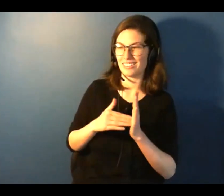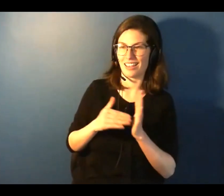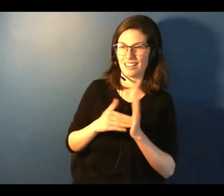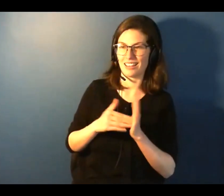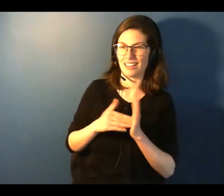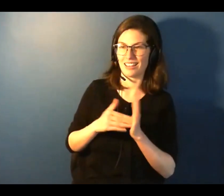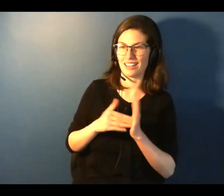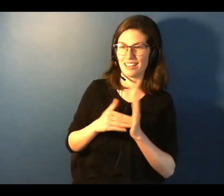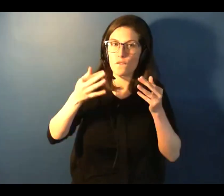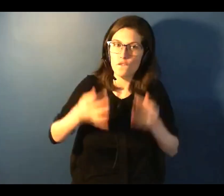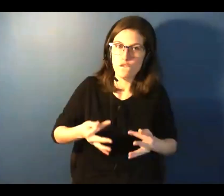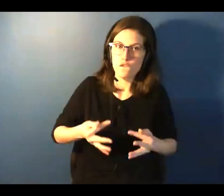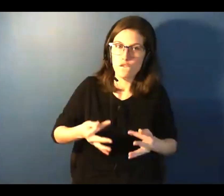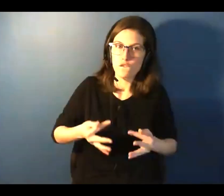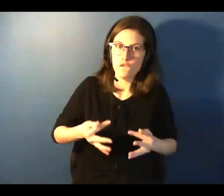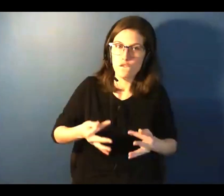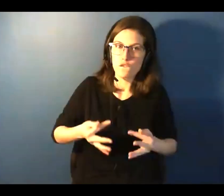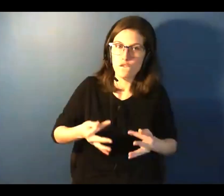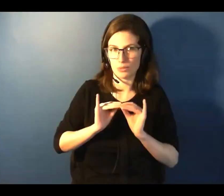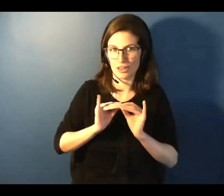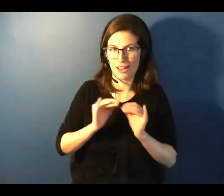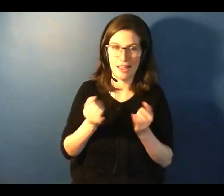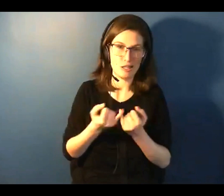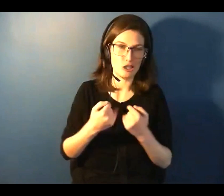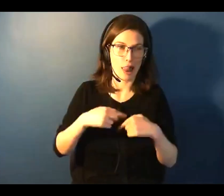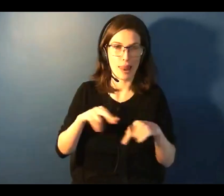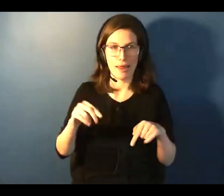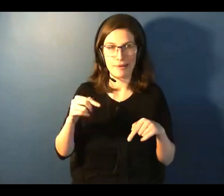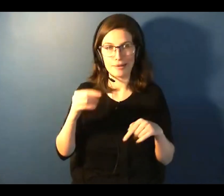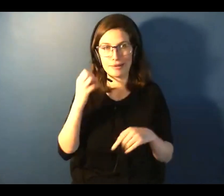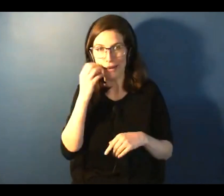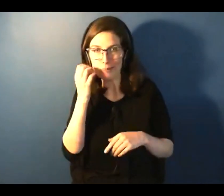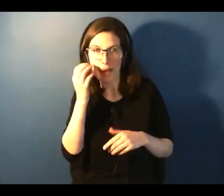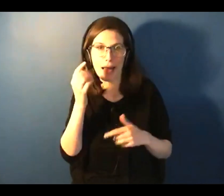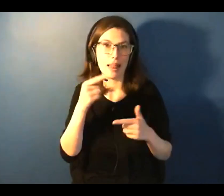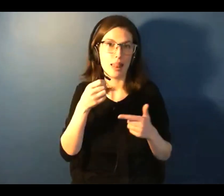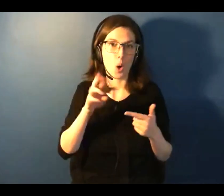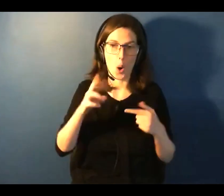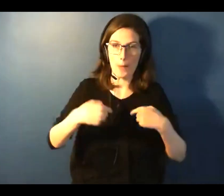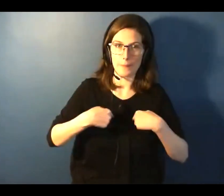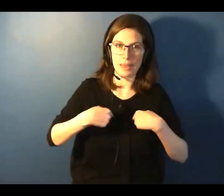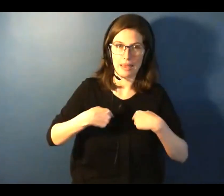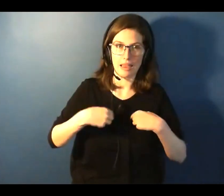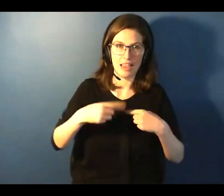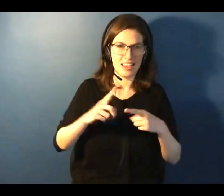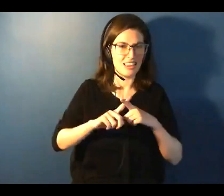interpreters, it's not Isabelle, it's not me, you know I'm a